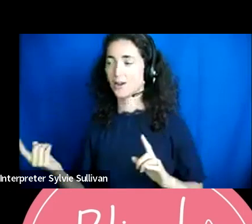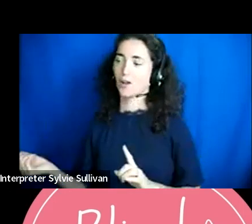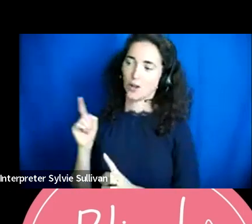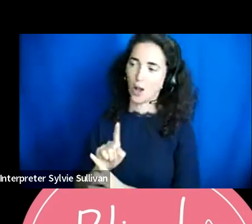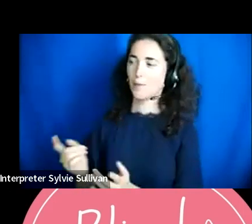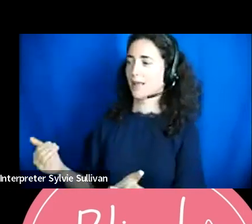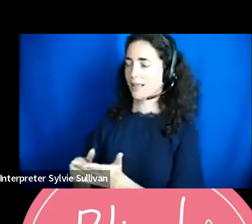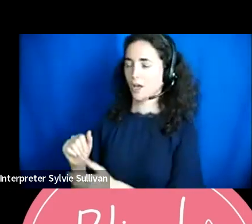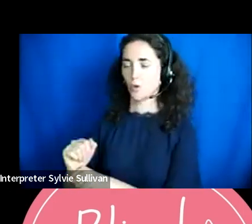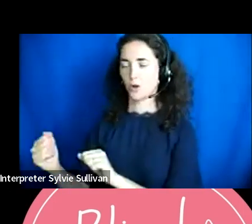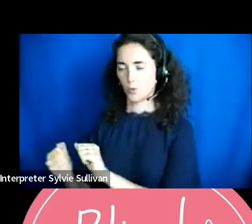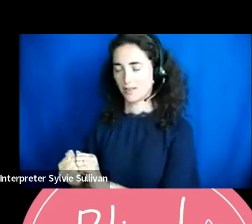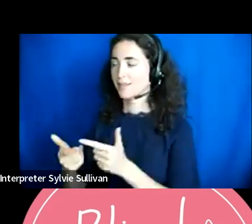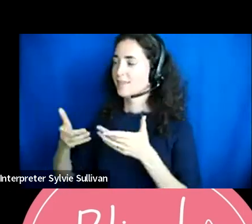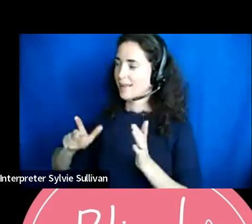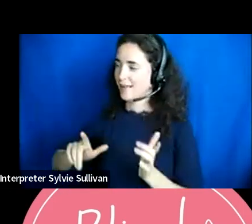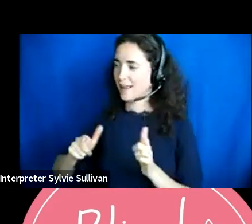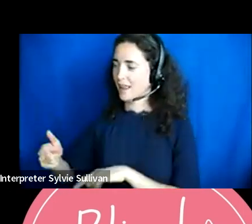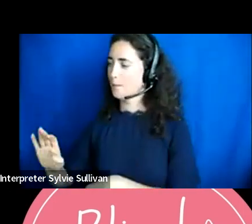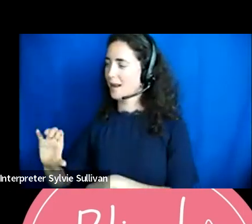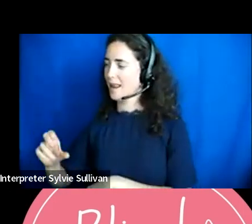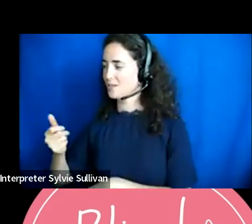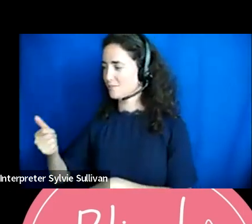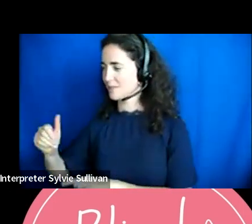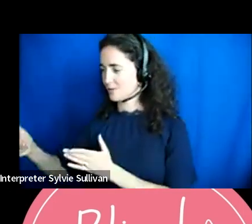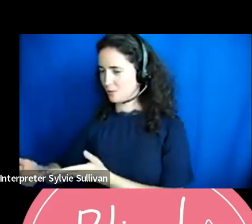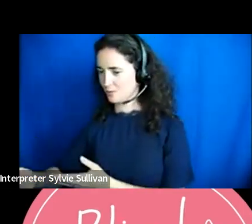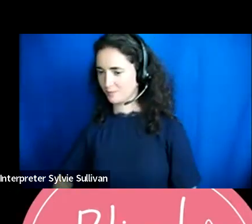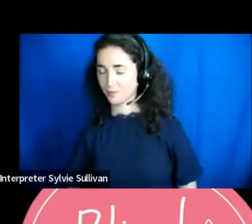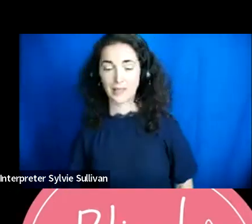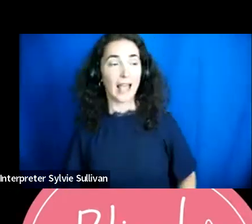So i'm gonna go ahead and let her introduce yourself oh, alright!